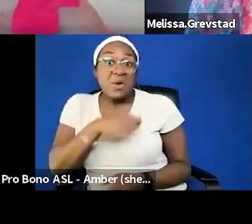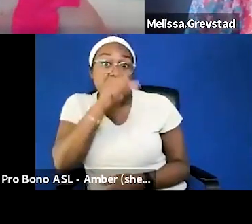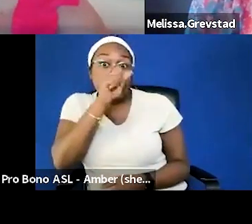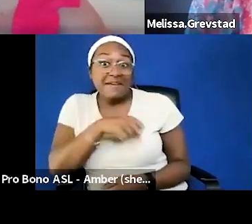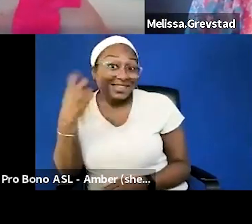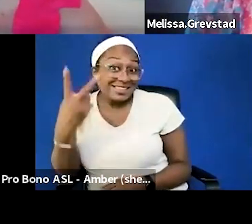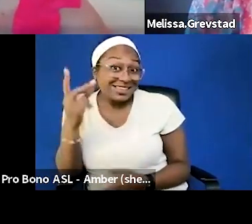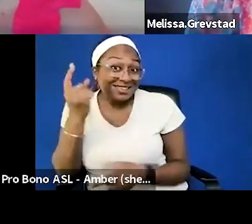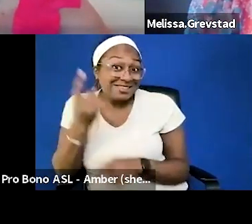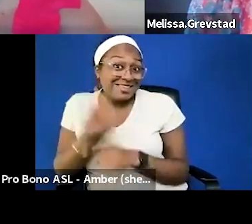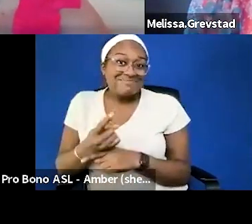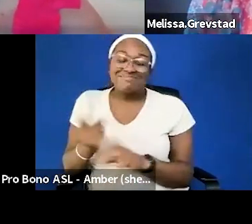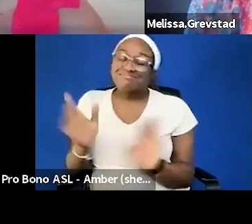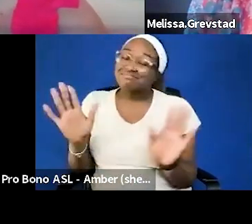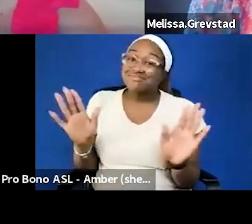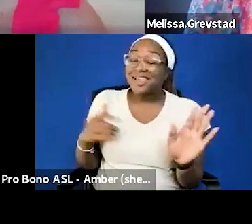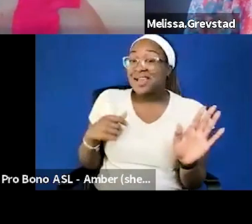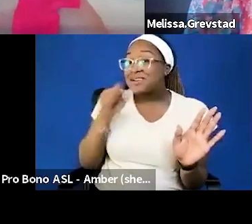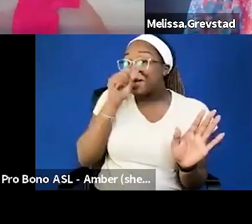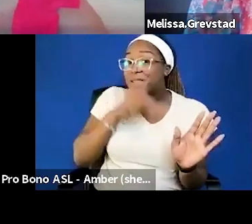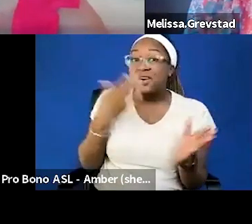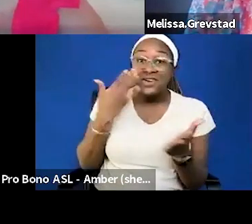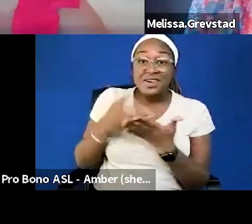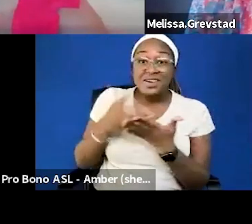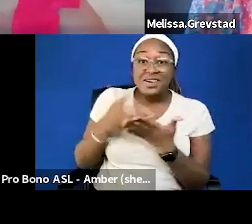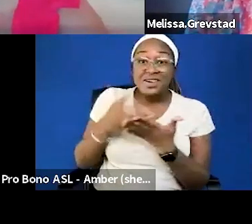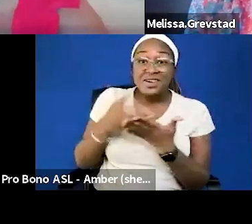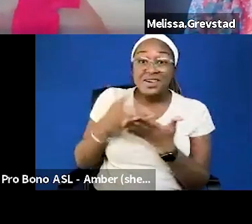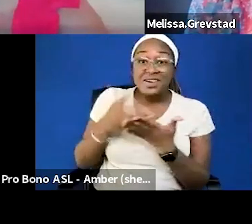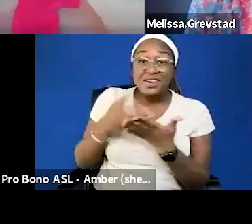I love it. I love a good dancing TikTok, believe me. But my